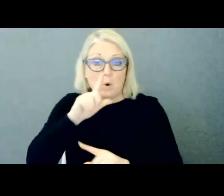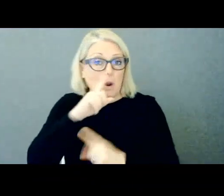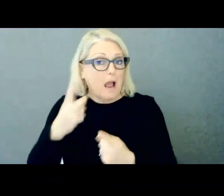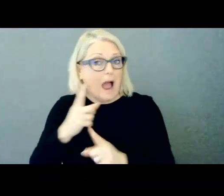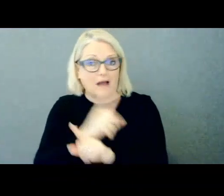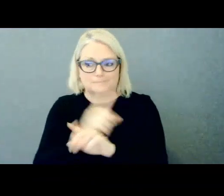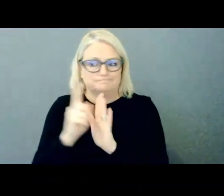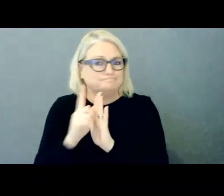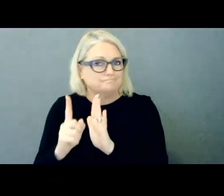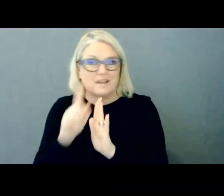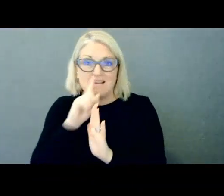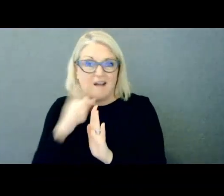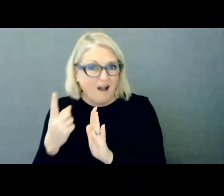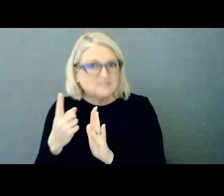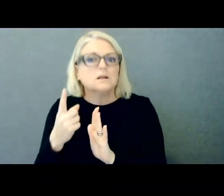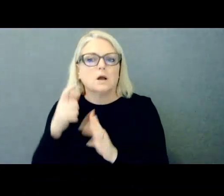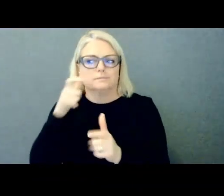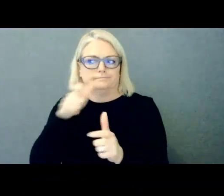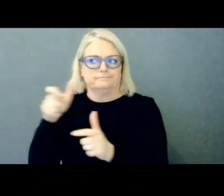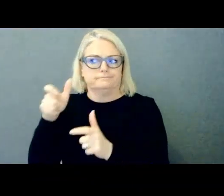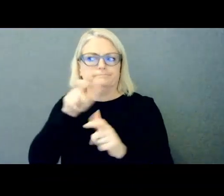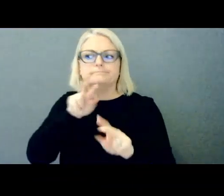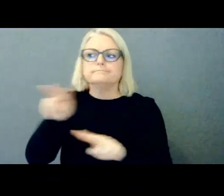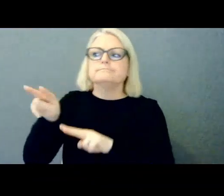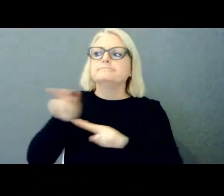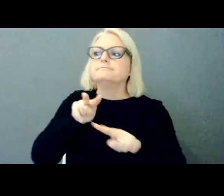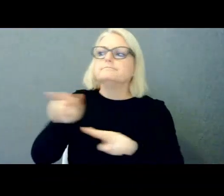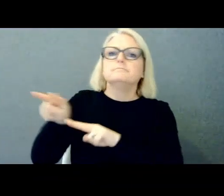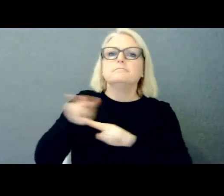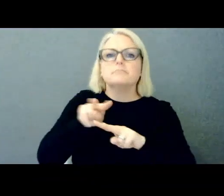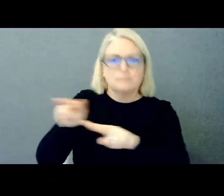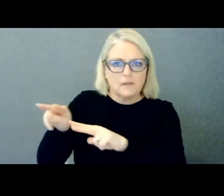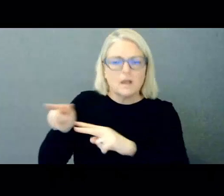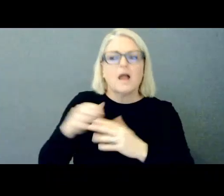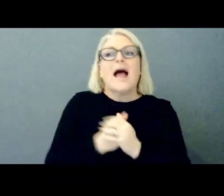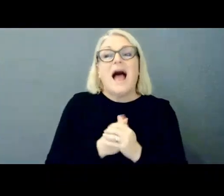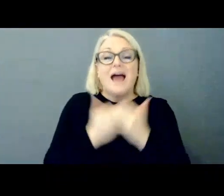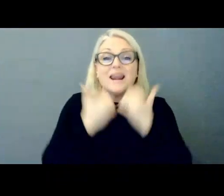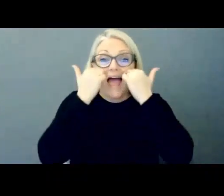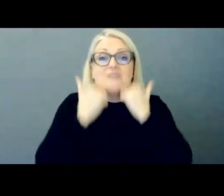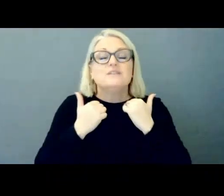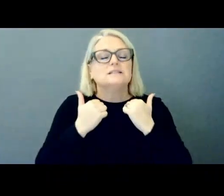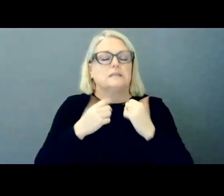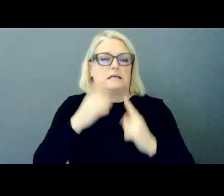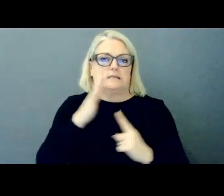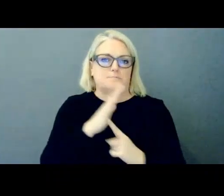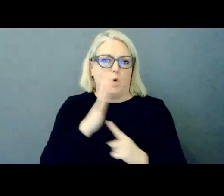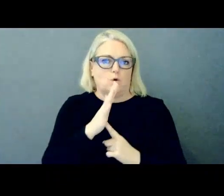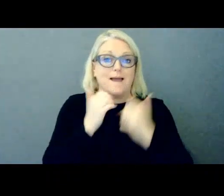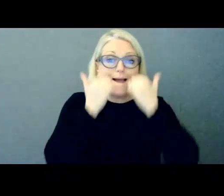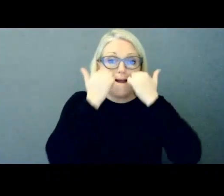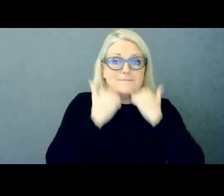There's knowledge from evidence, which is really important to go alongside that lived experience of people.